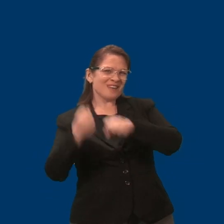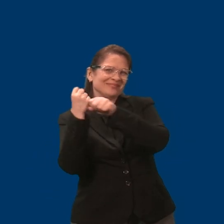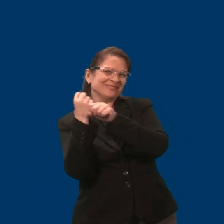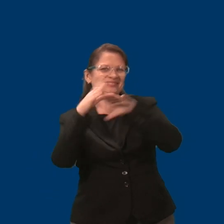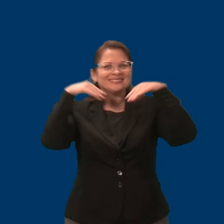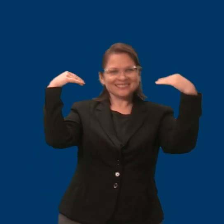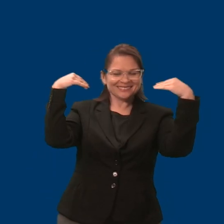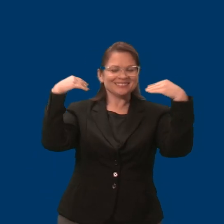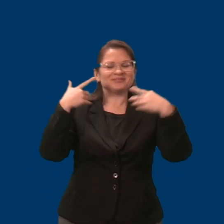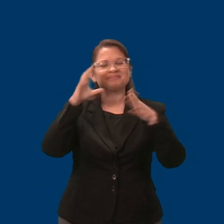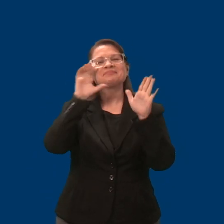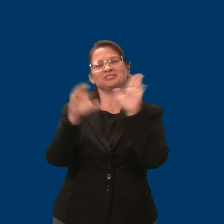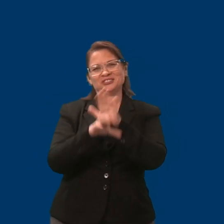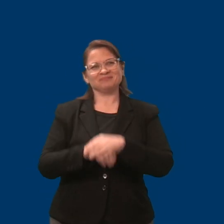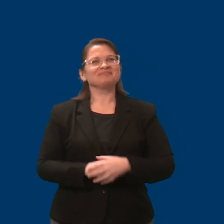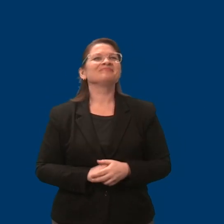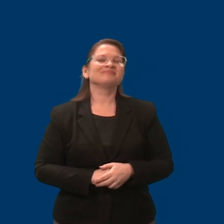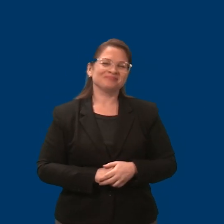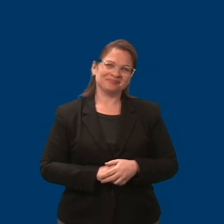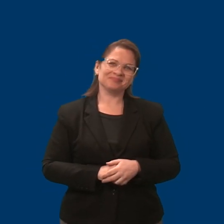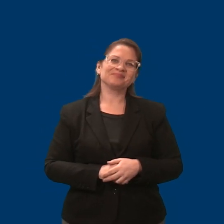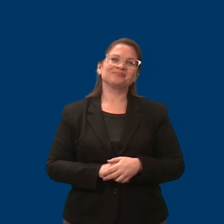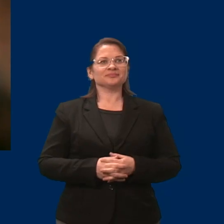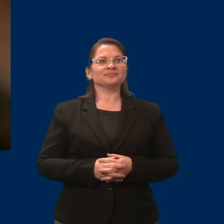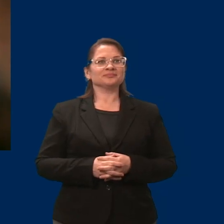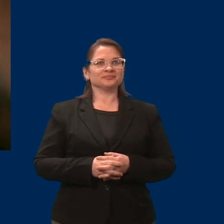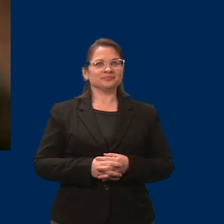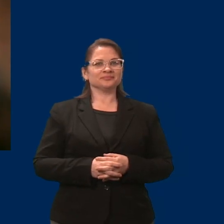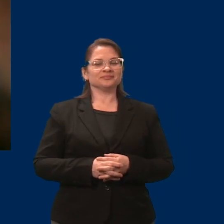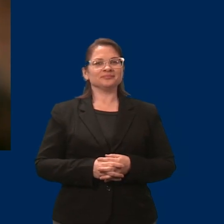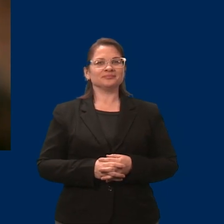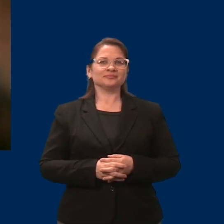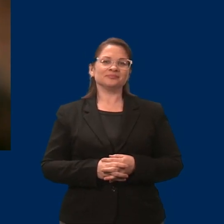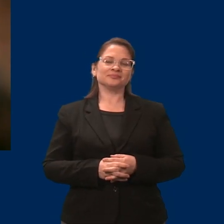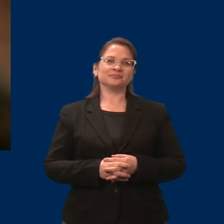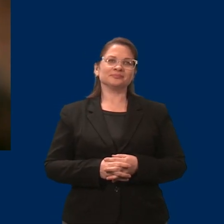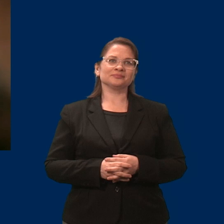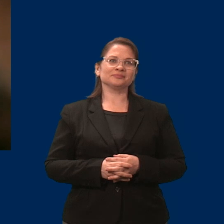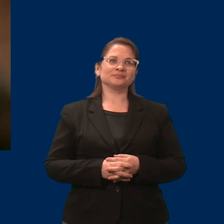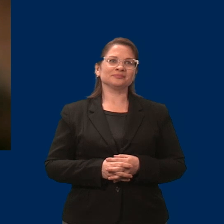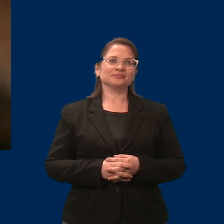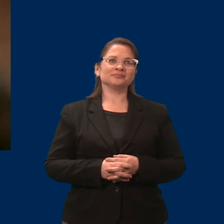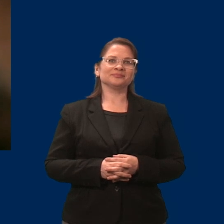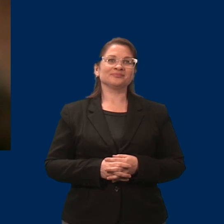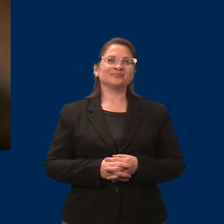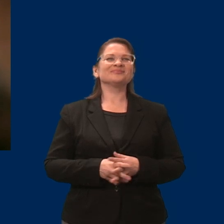He is smiling. (Quinn) Thank you, Anne, for your moving